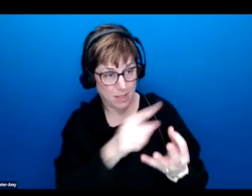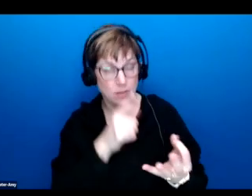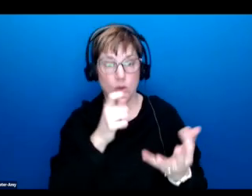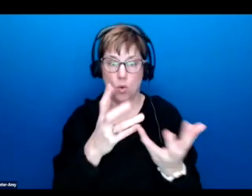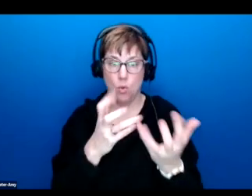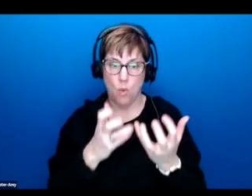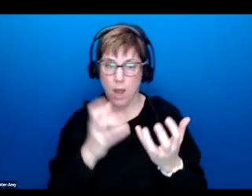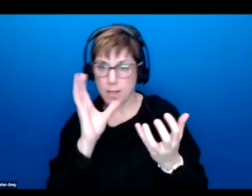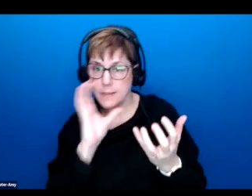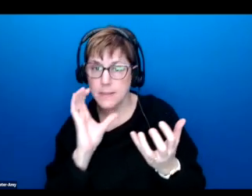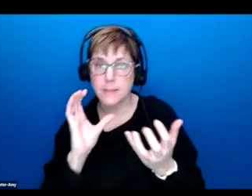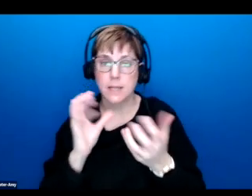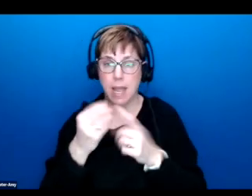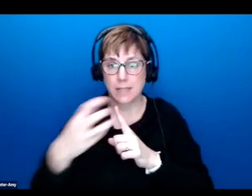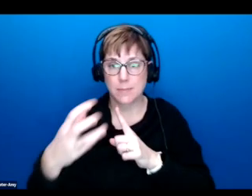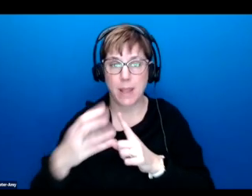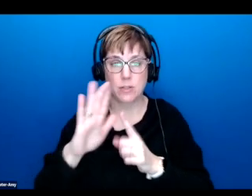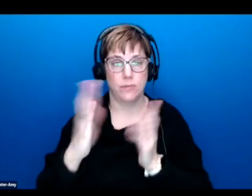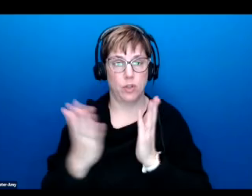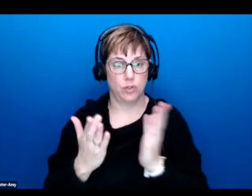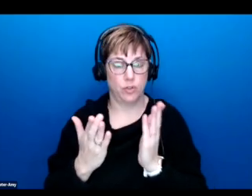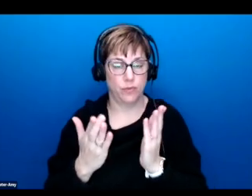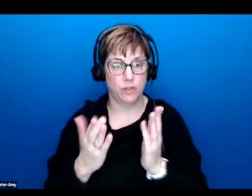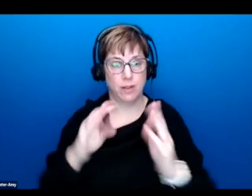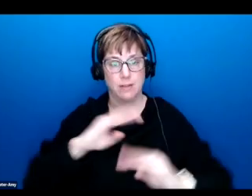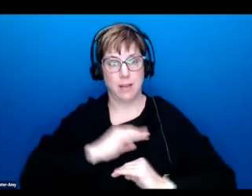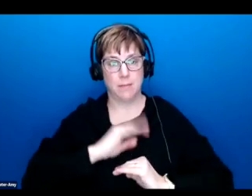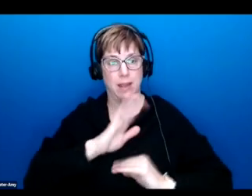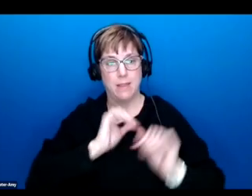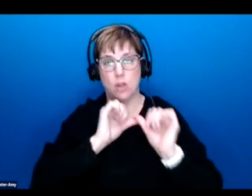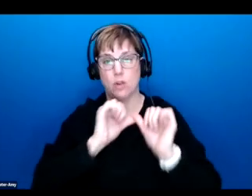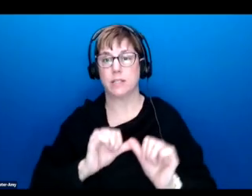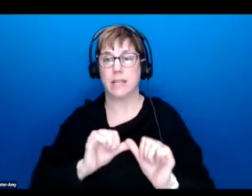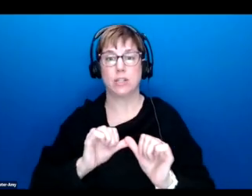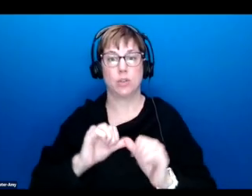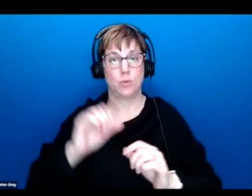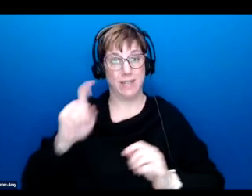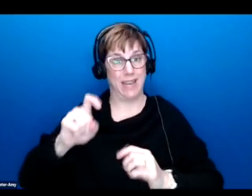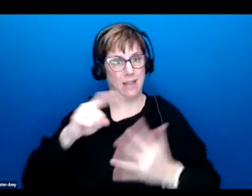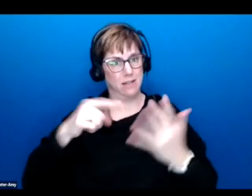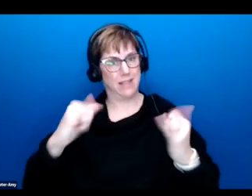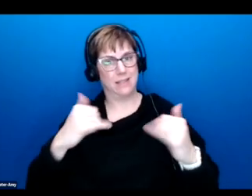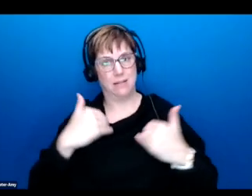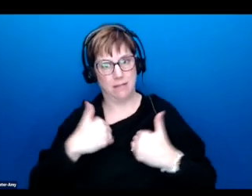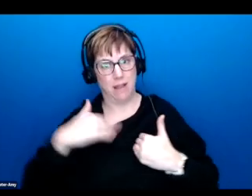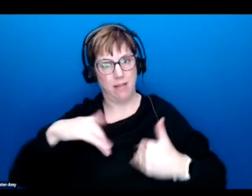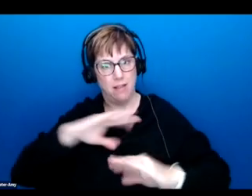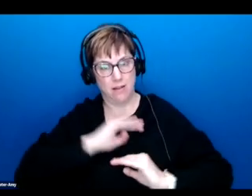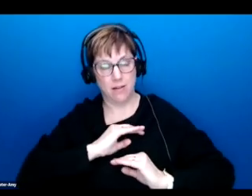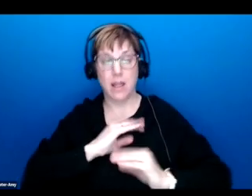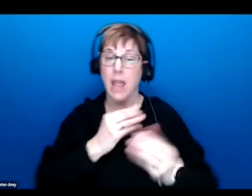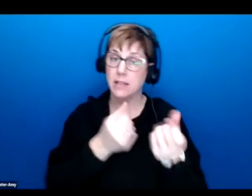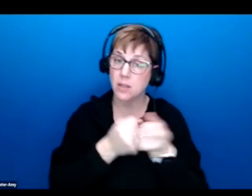explore expansion of services to meet their continued unmet needs, and also supporting local officials